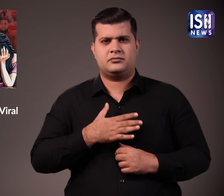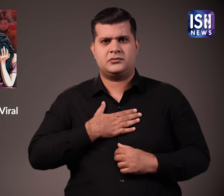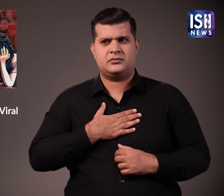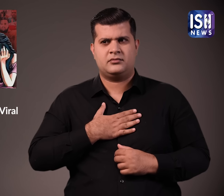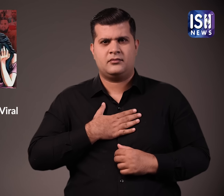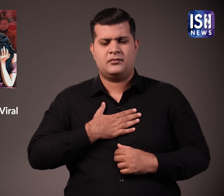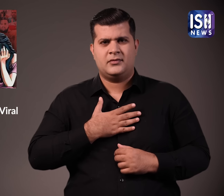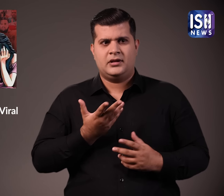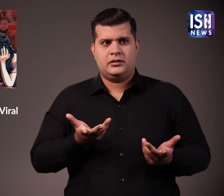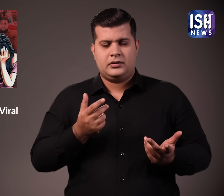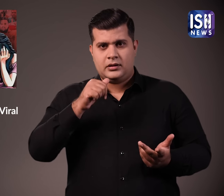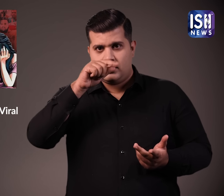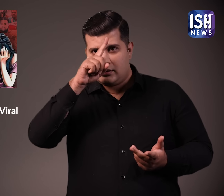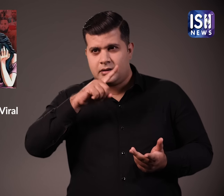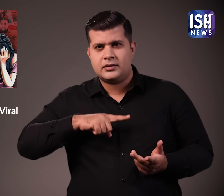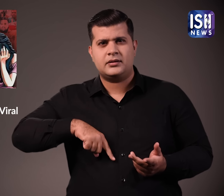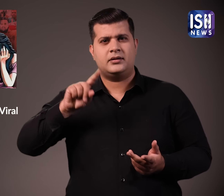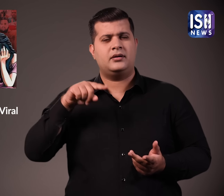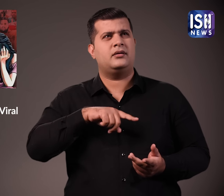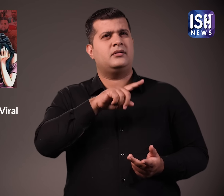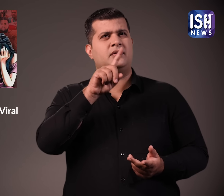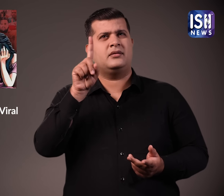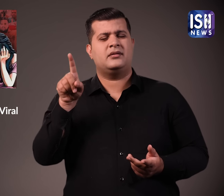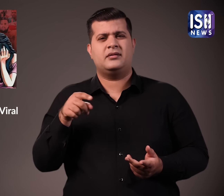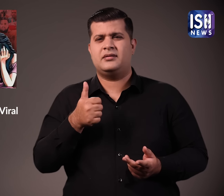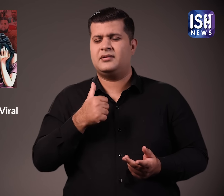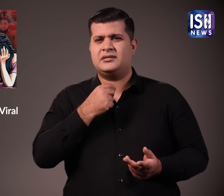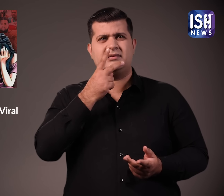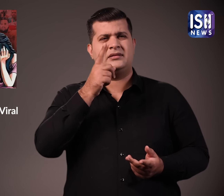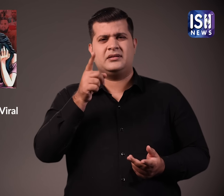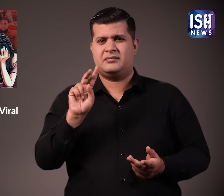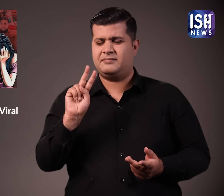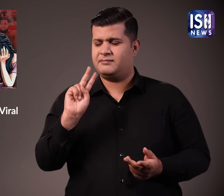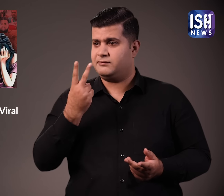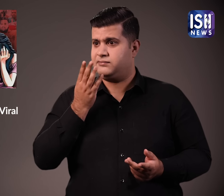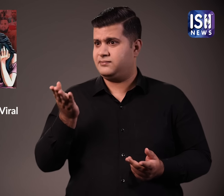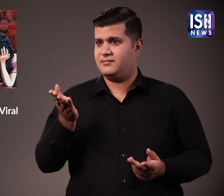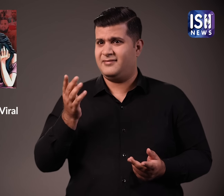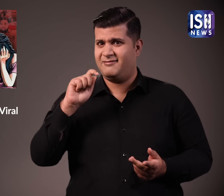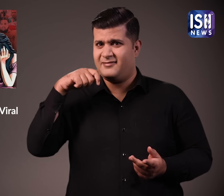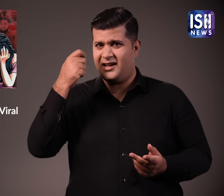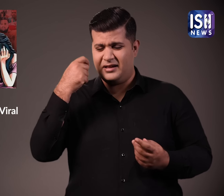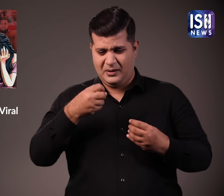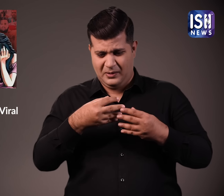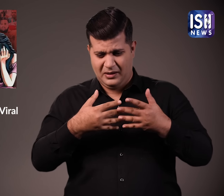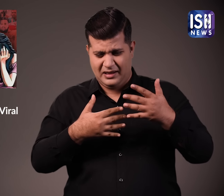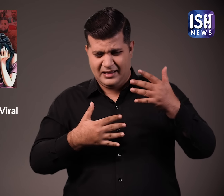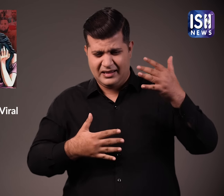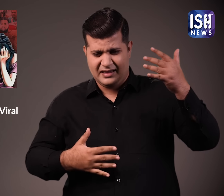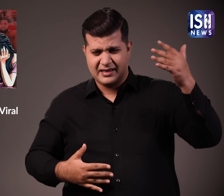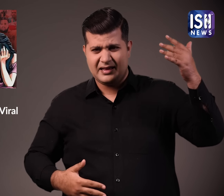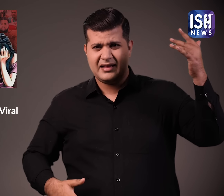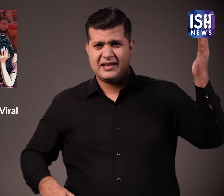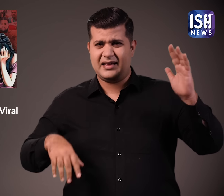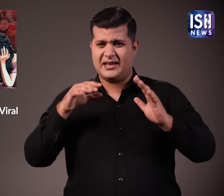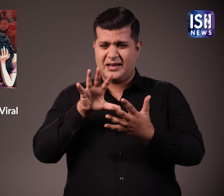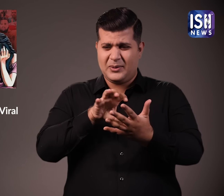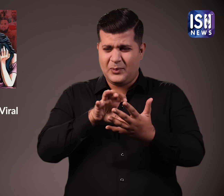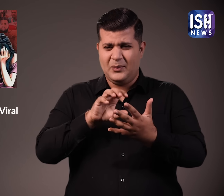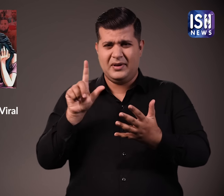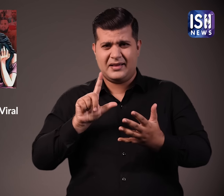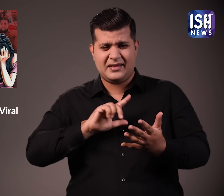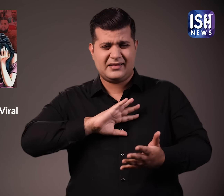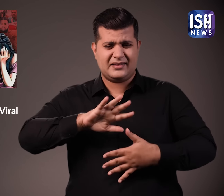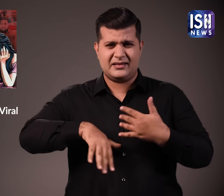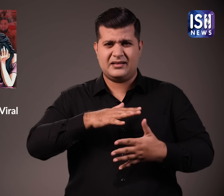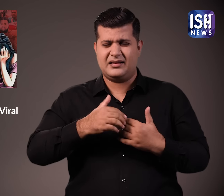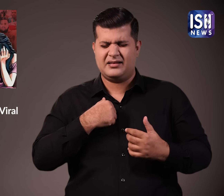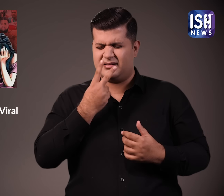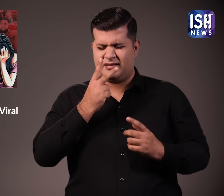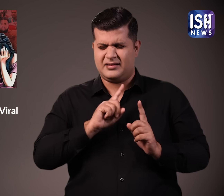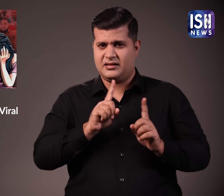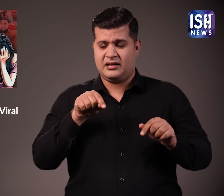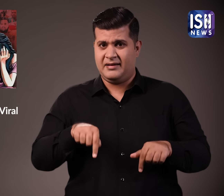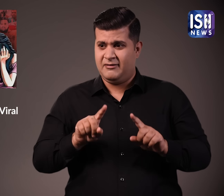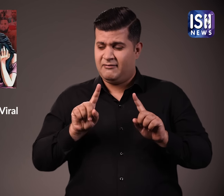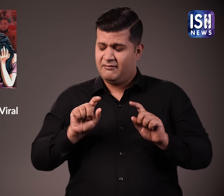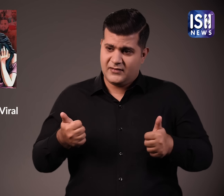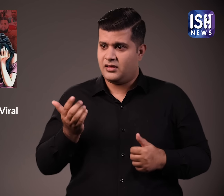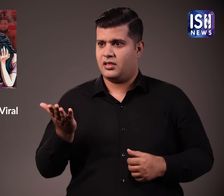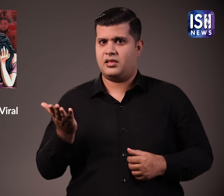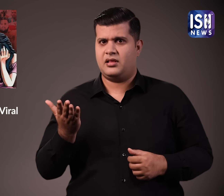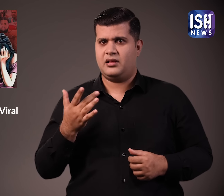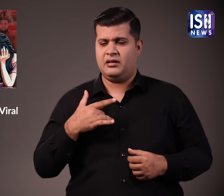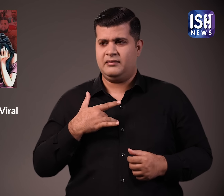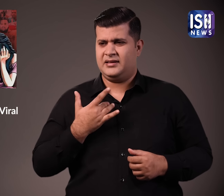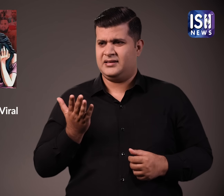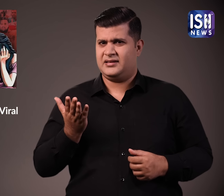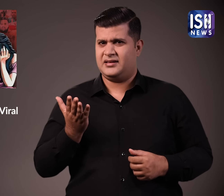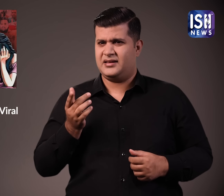"I have never seen such a dirty act anywhere in the country. How could he do such a henious crime and record so many videos of the sexaul assault?